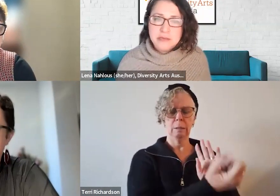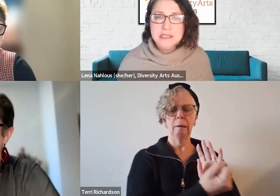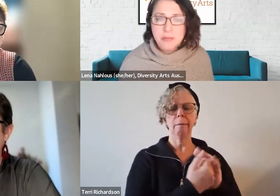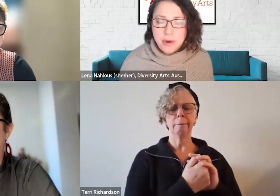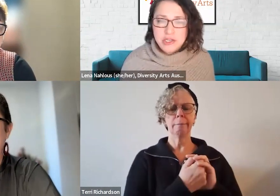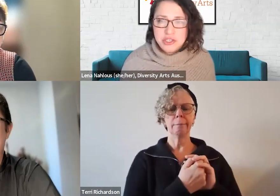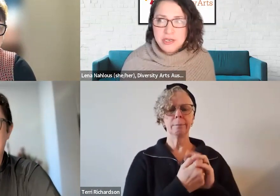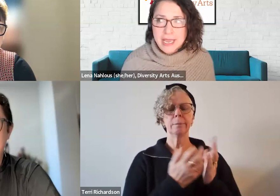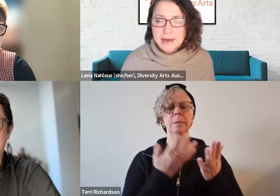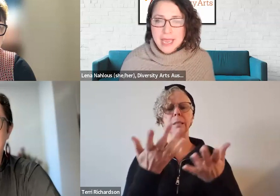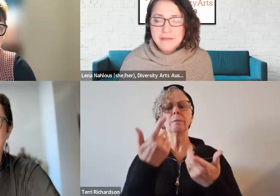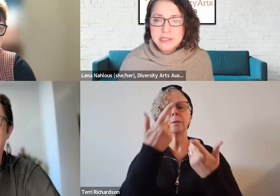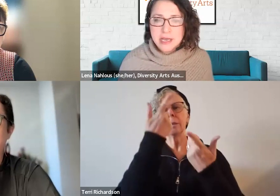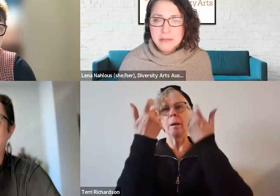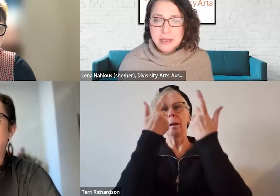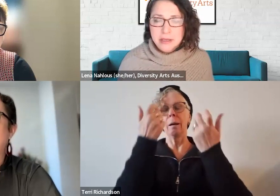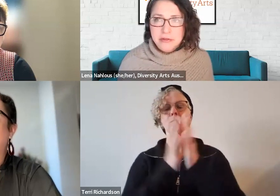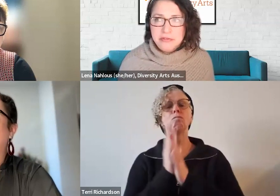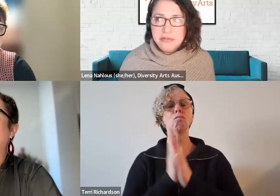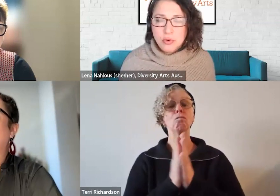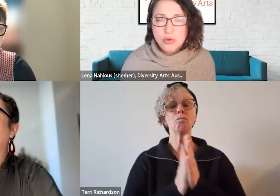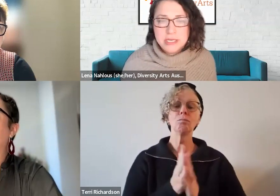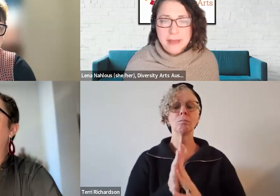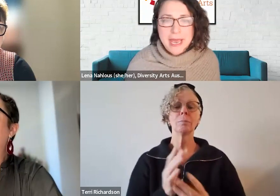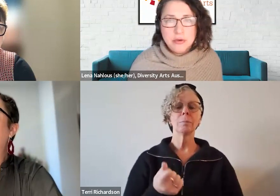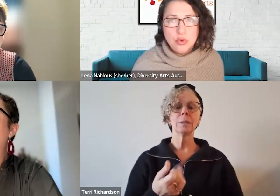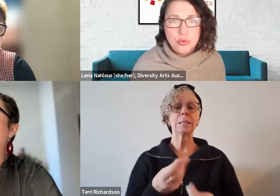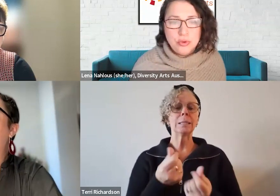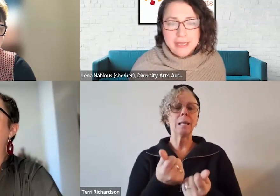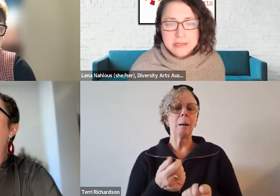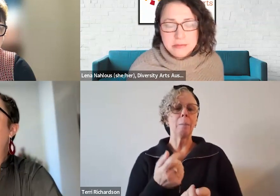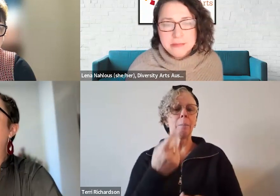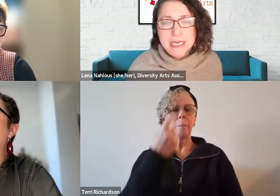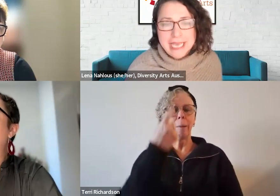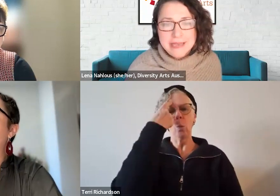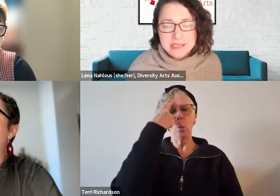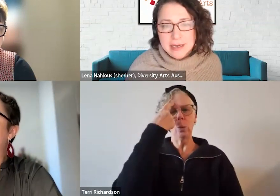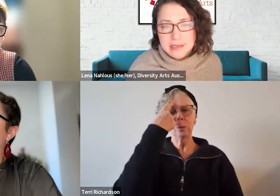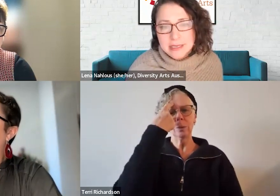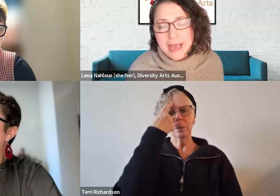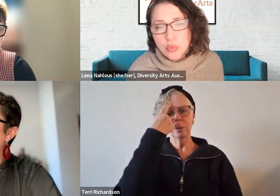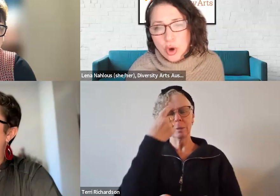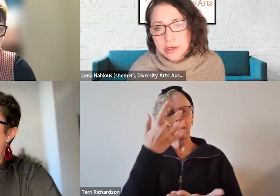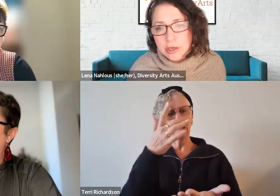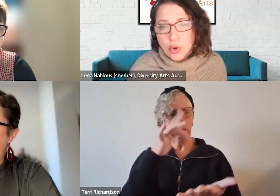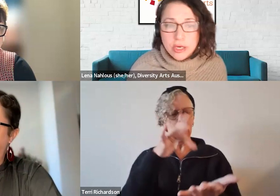you some inspiration and have some thought about like as many case studies about what organisations